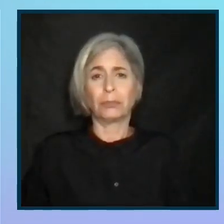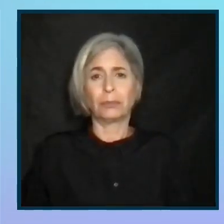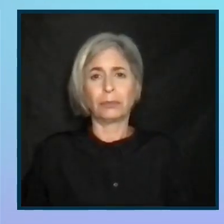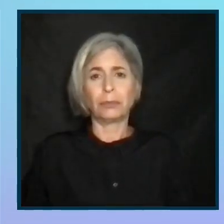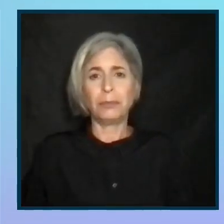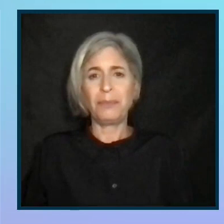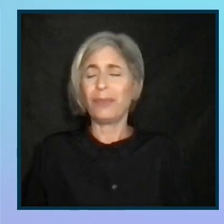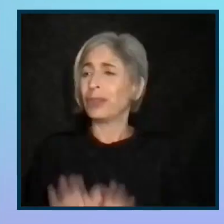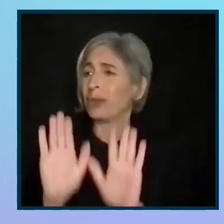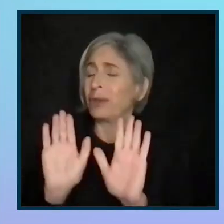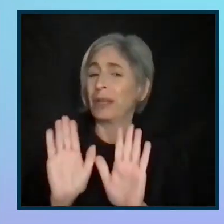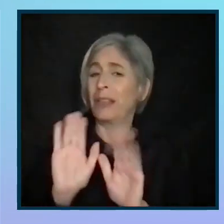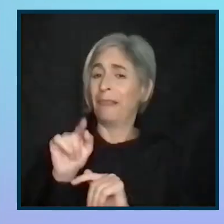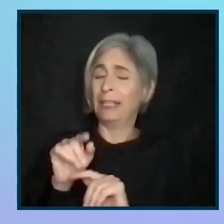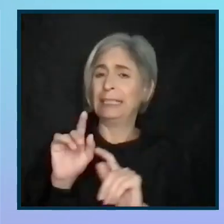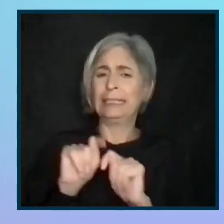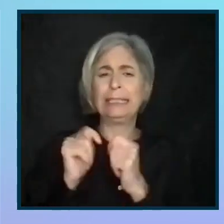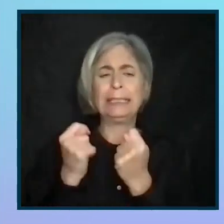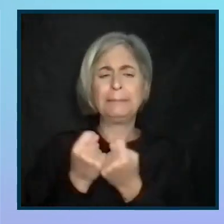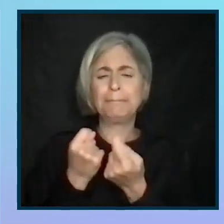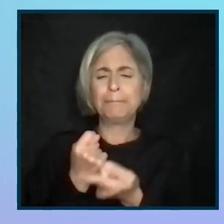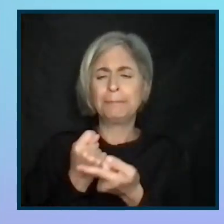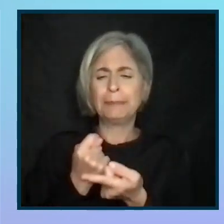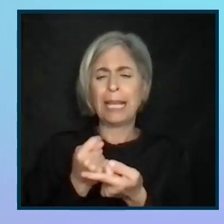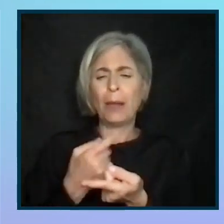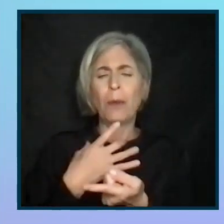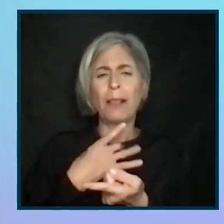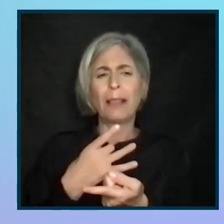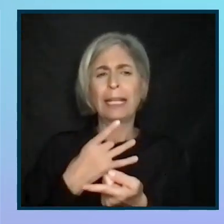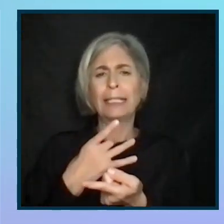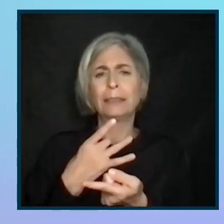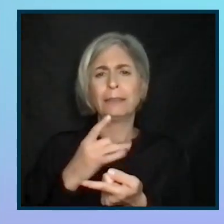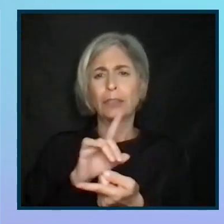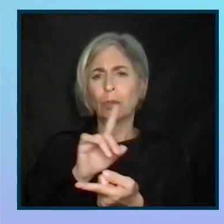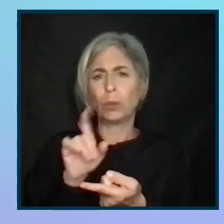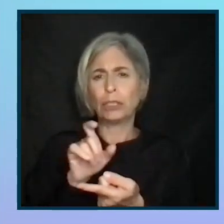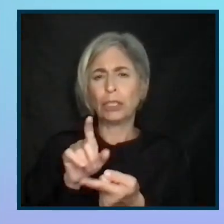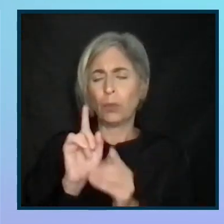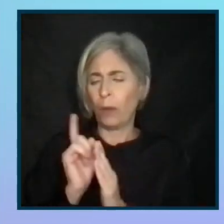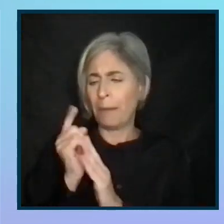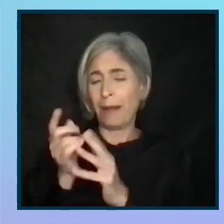One just came in that I would like to bring up, 'cause we just have a minute left here.